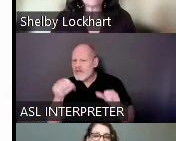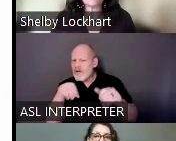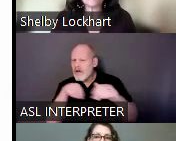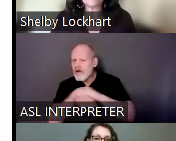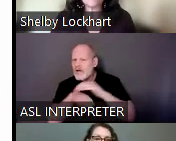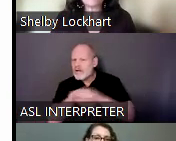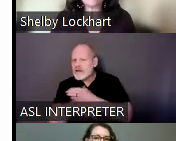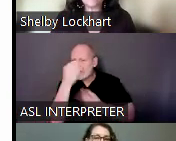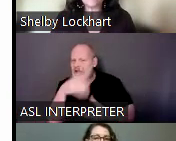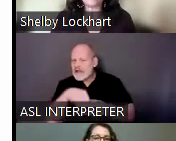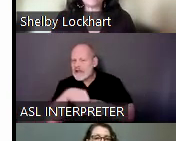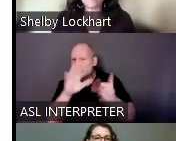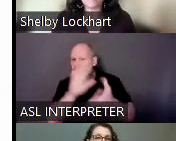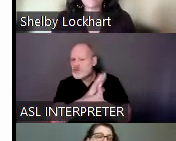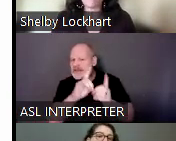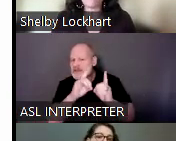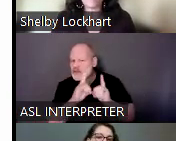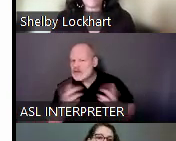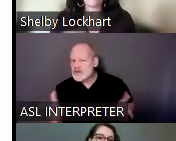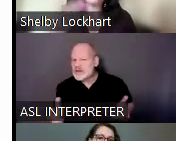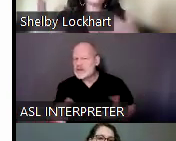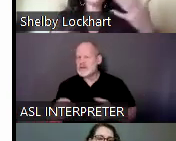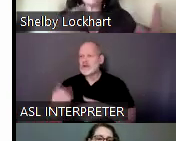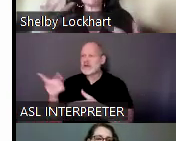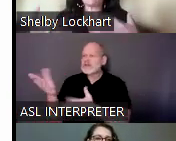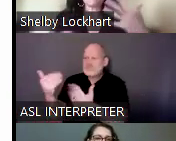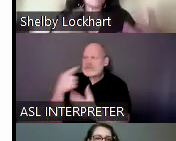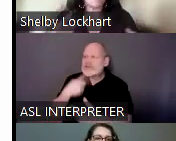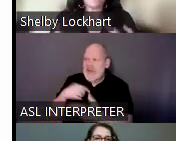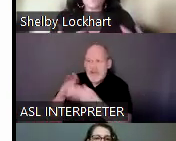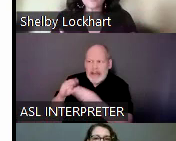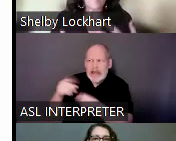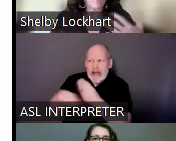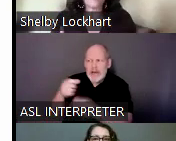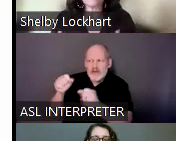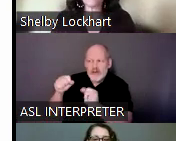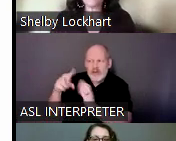look at attendance data as a team. And then we got all this information about what was working,